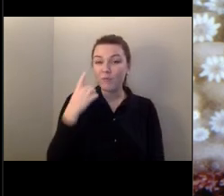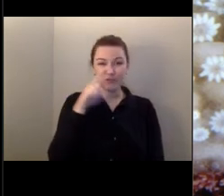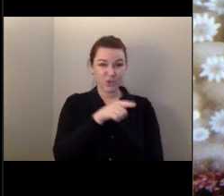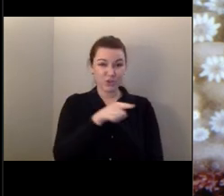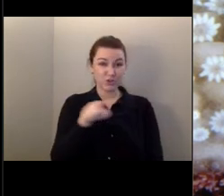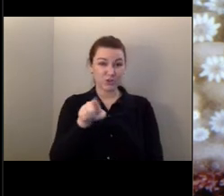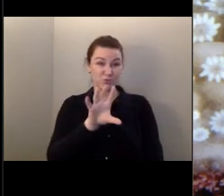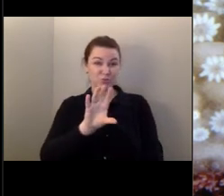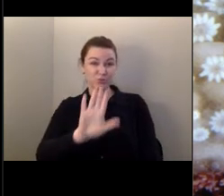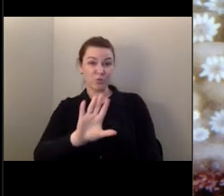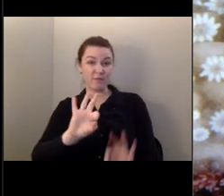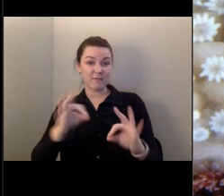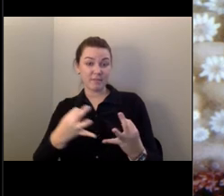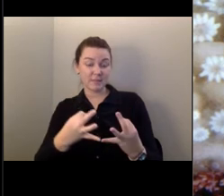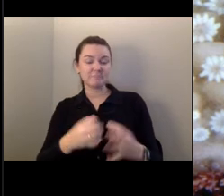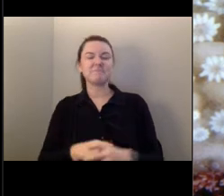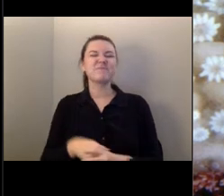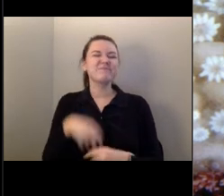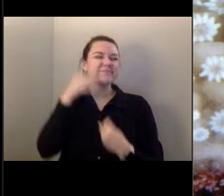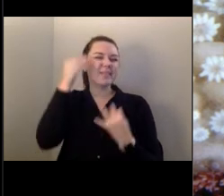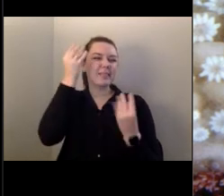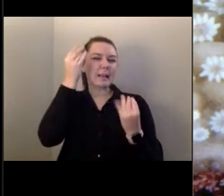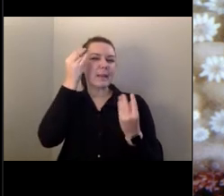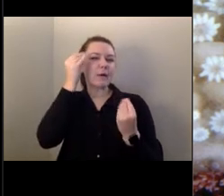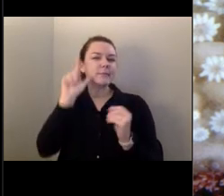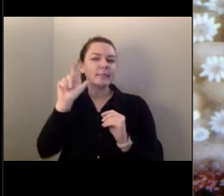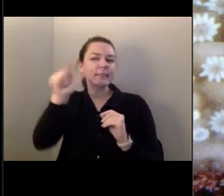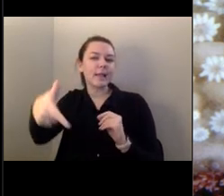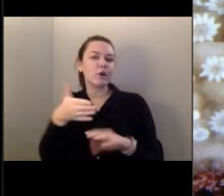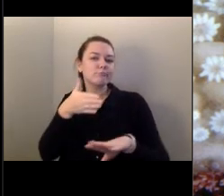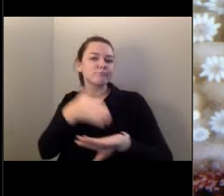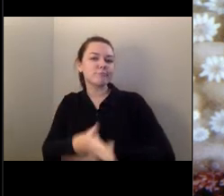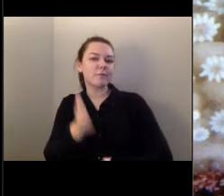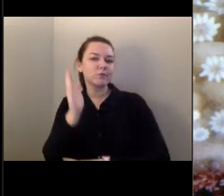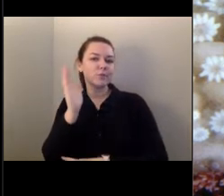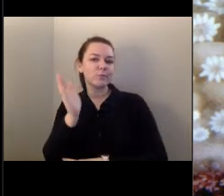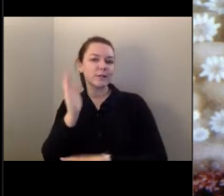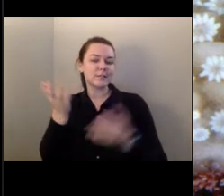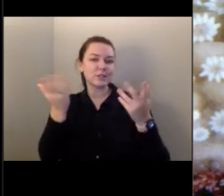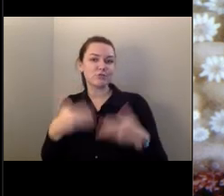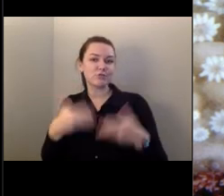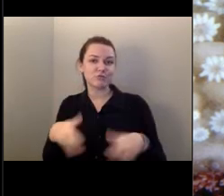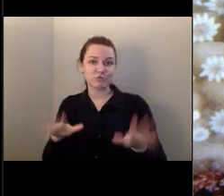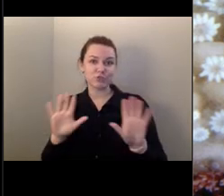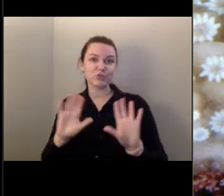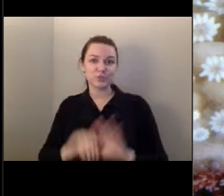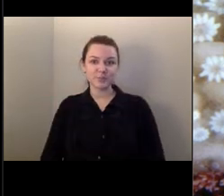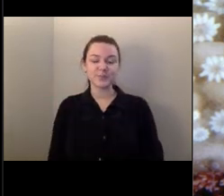and take with you after this presentation. So we know that corals...